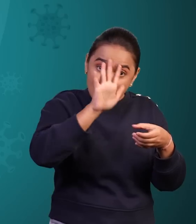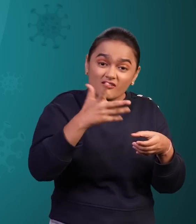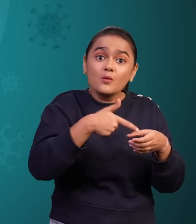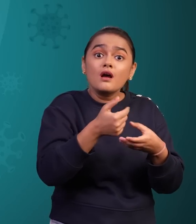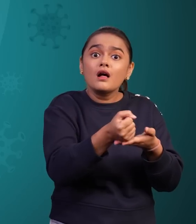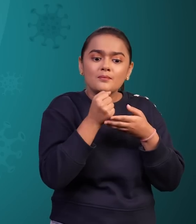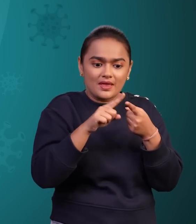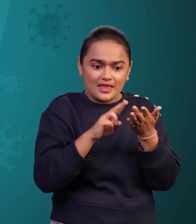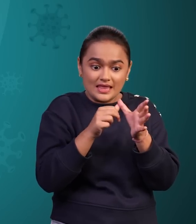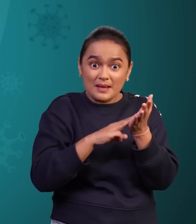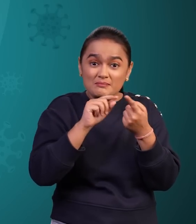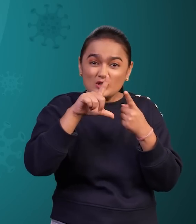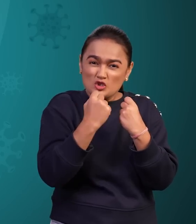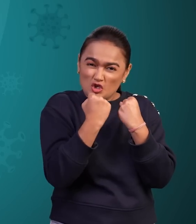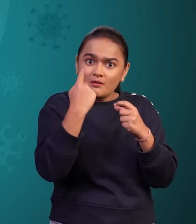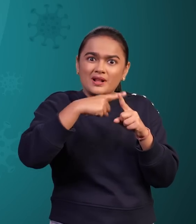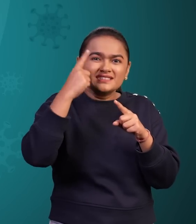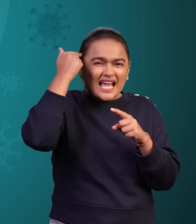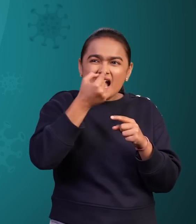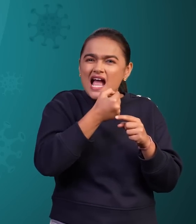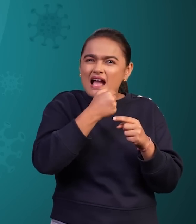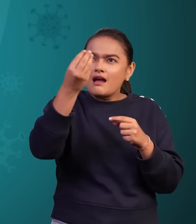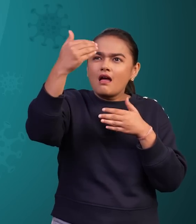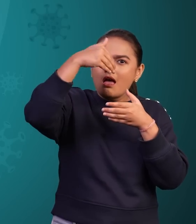as it strengthens enamel and helps protect against cavities.